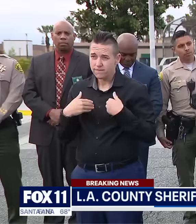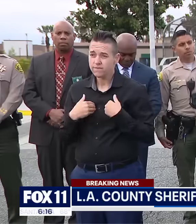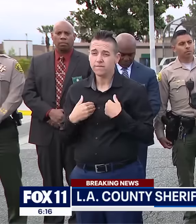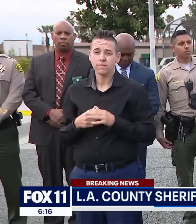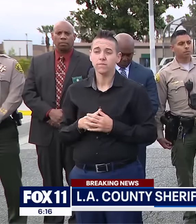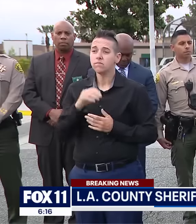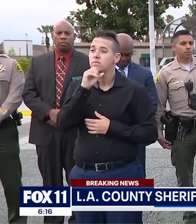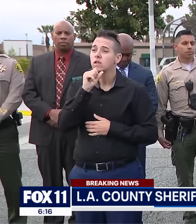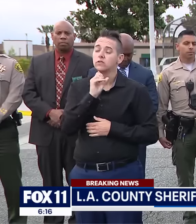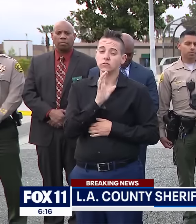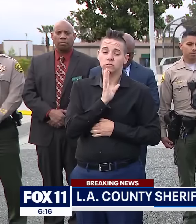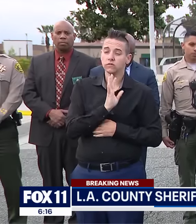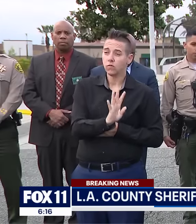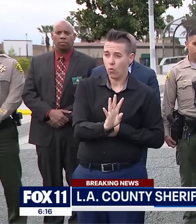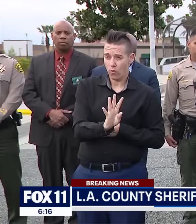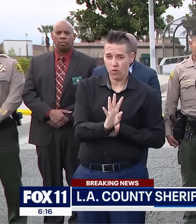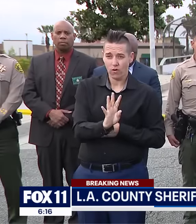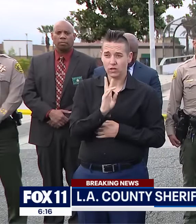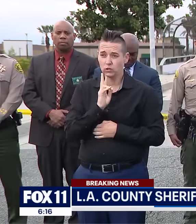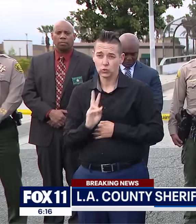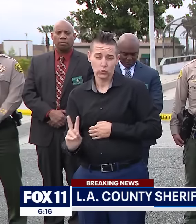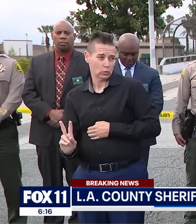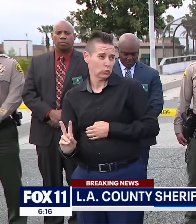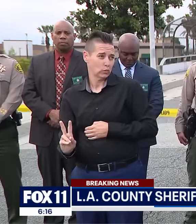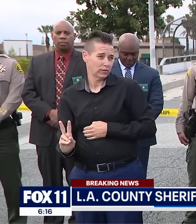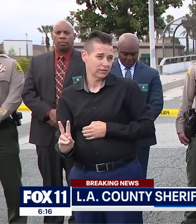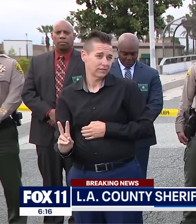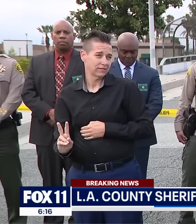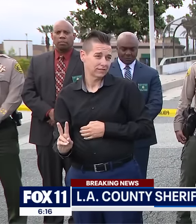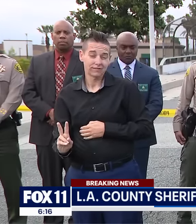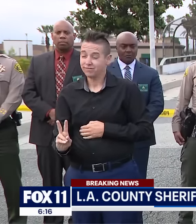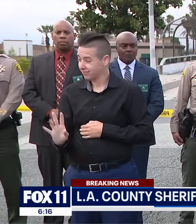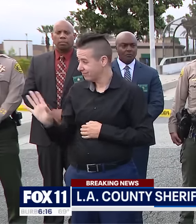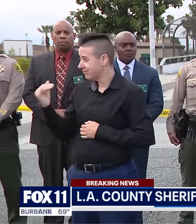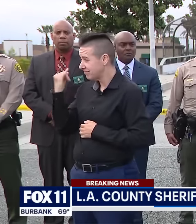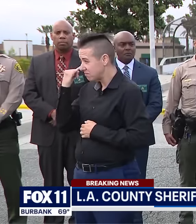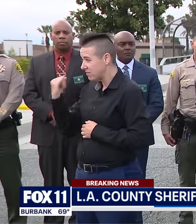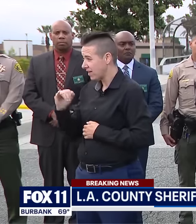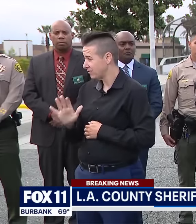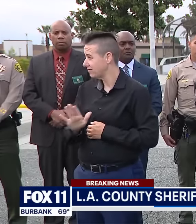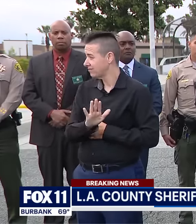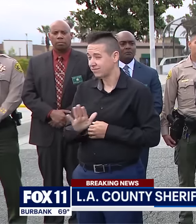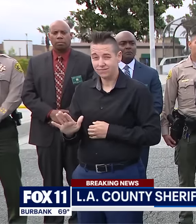guys? Our deputy has been on the department just short of 20